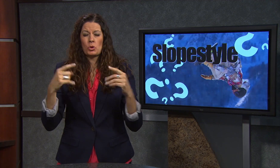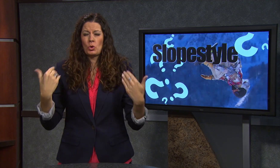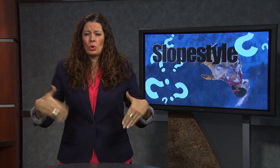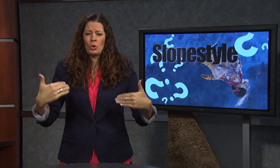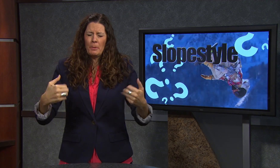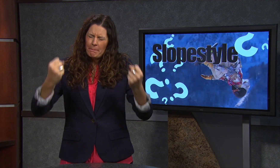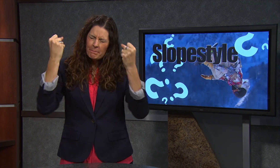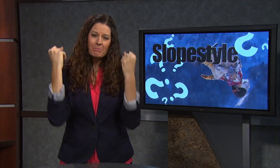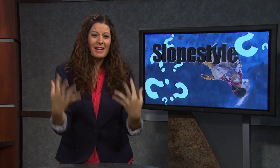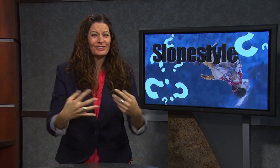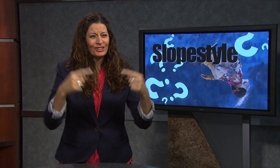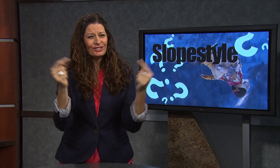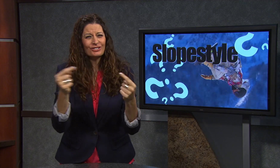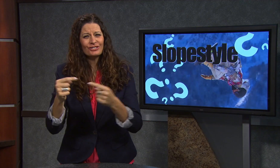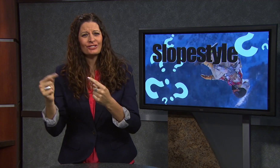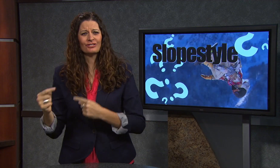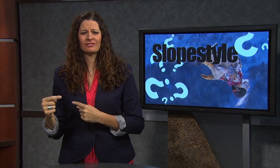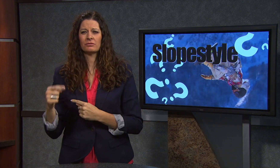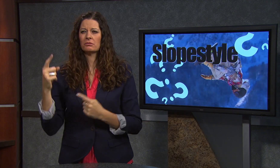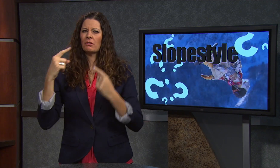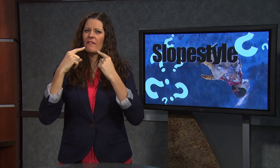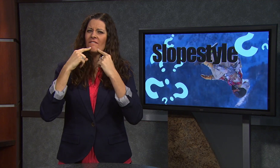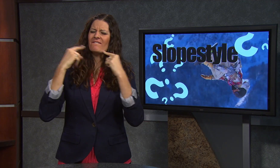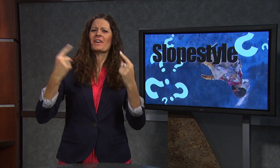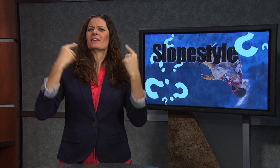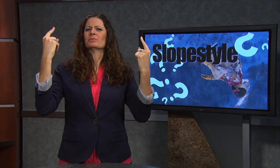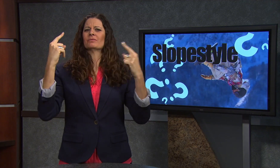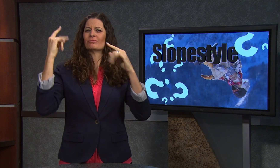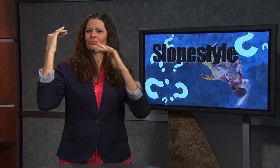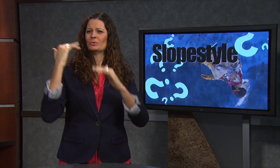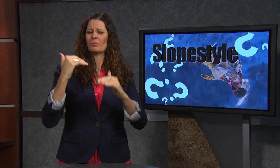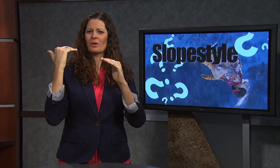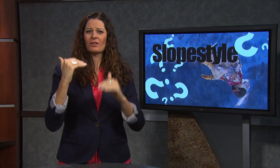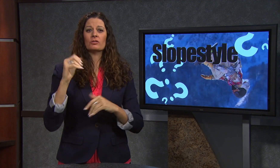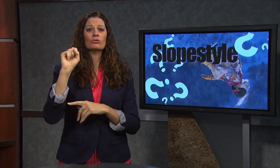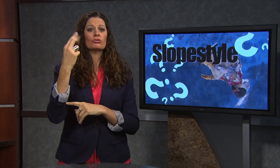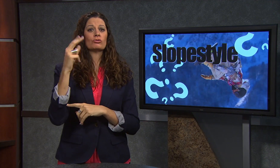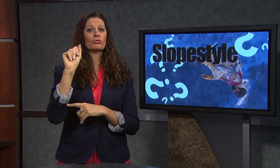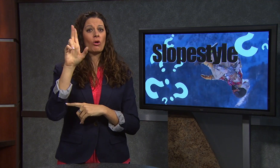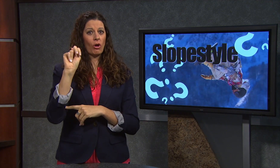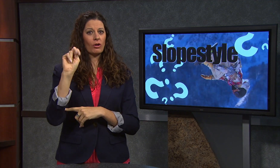NEXT OLYMPIC GAMES. MANY ATHLETES WERE HURT ON THE COURSE INCLUDING WELL-KNOWN U-S SNOWBOARDER,